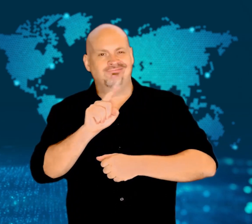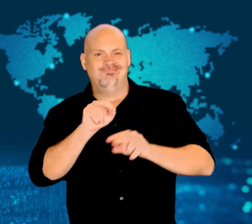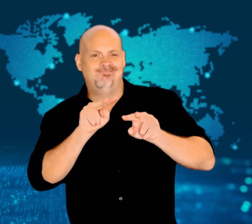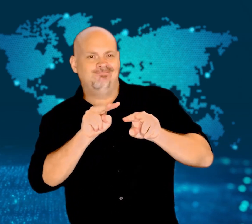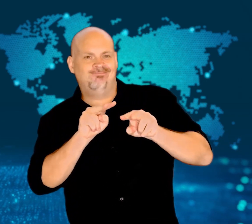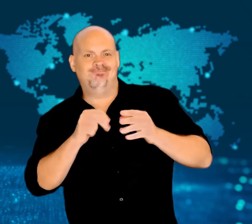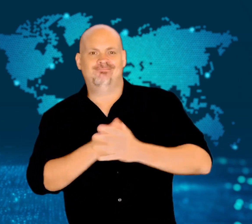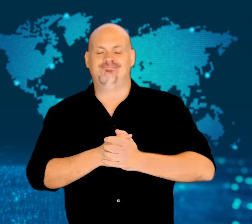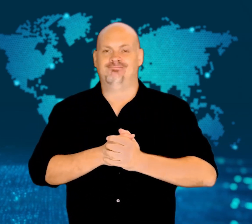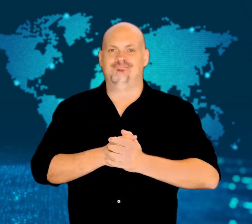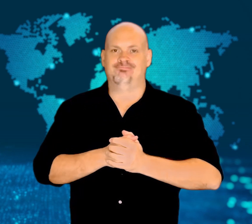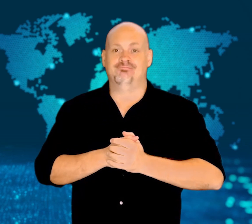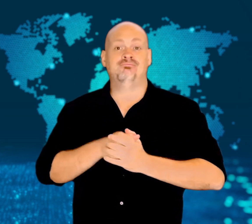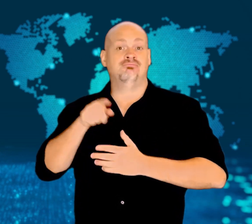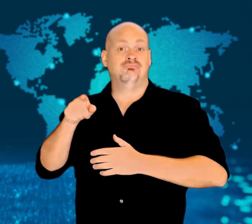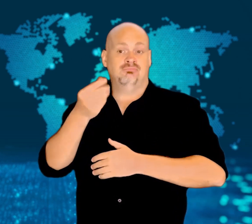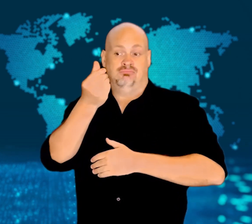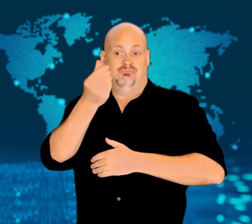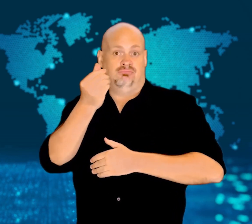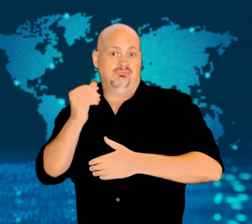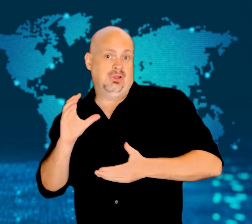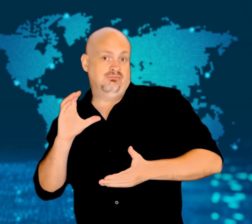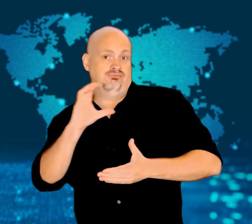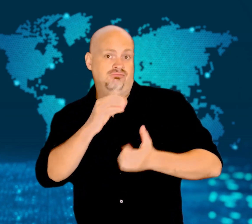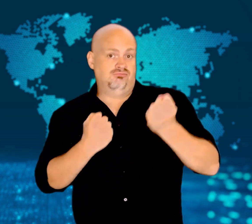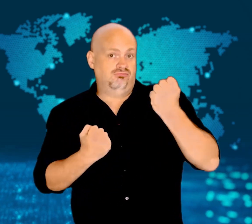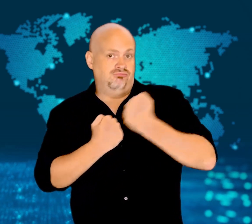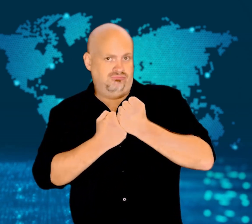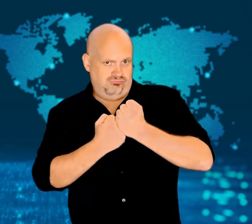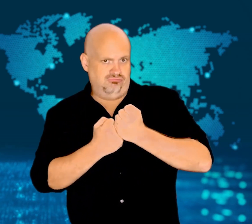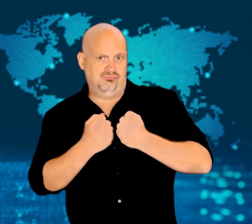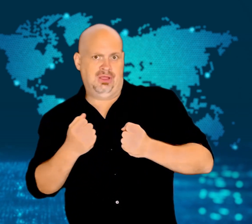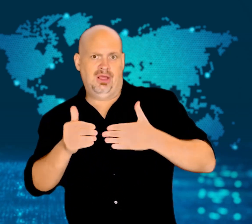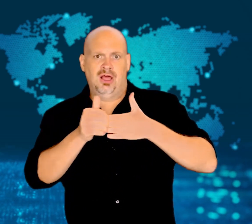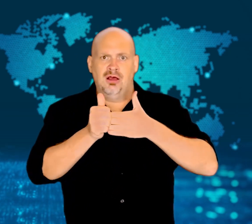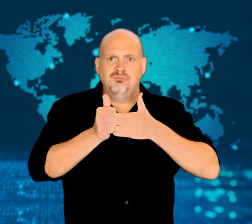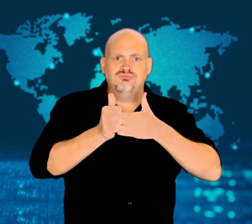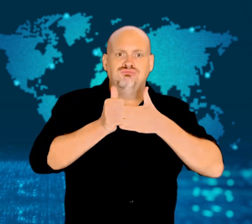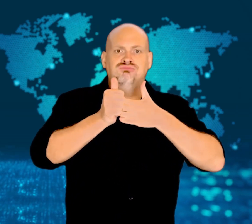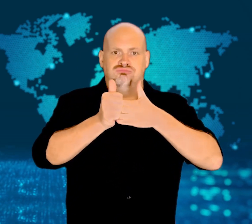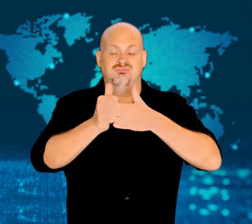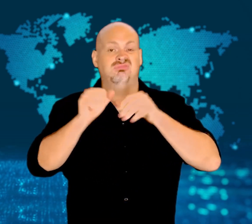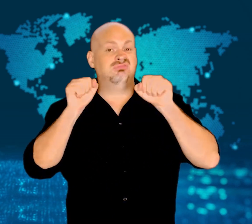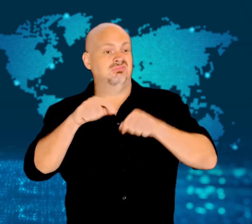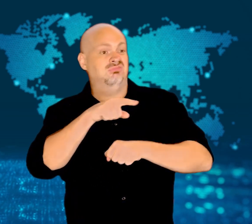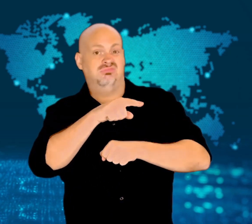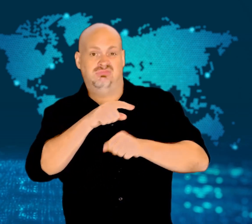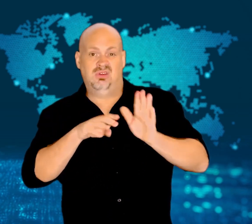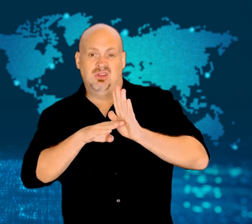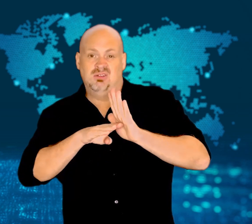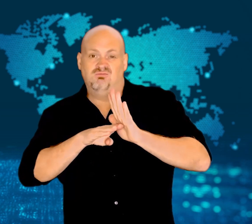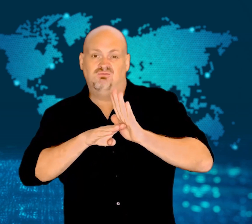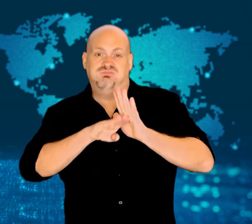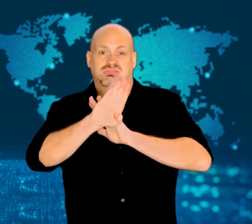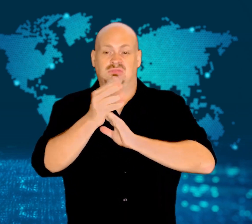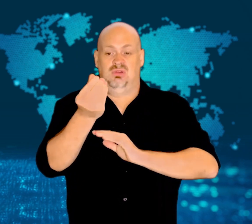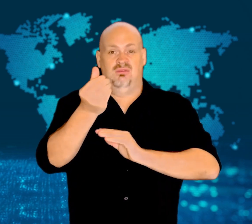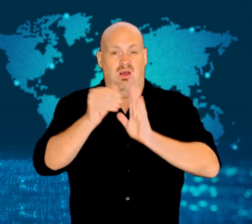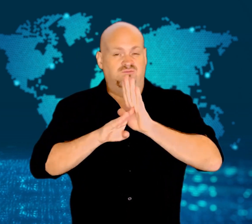From a financial perspective, his leadership could increase